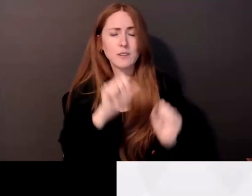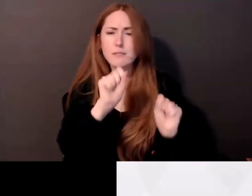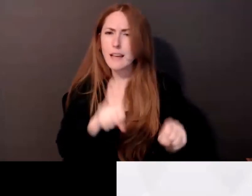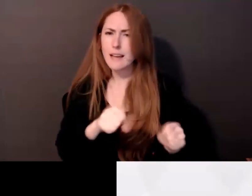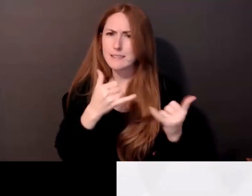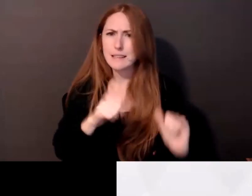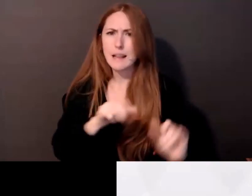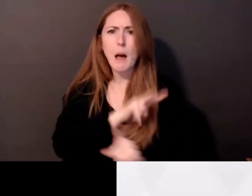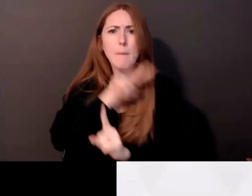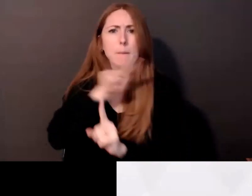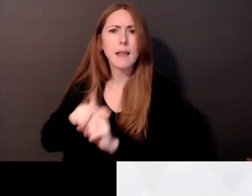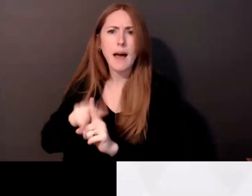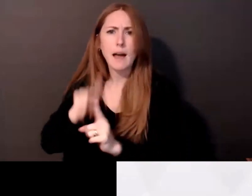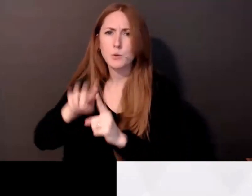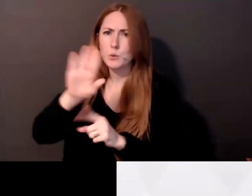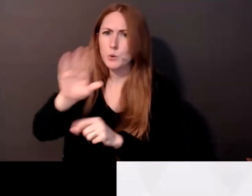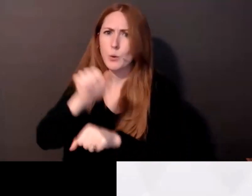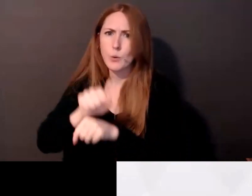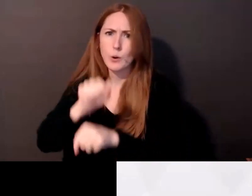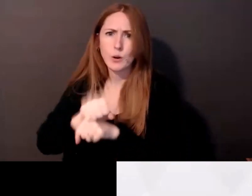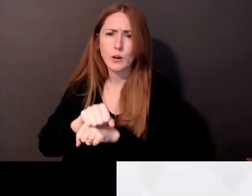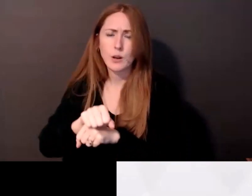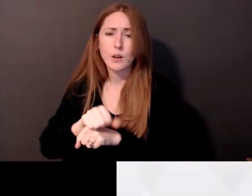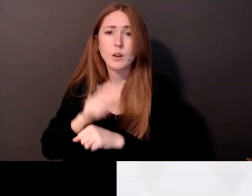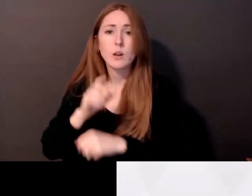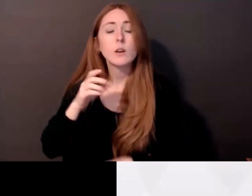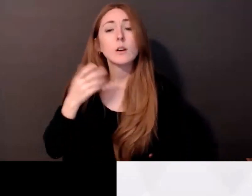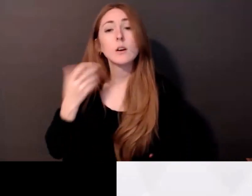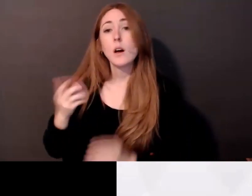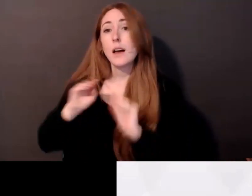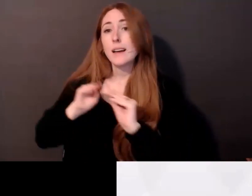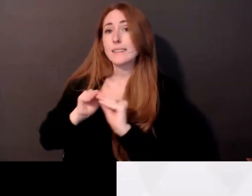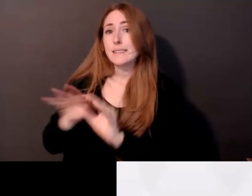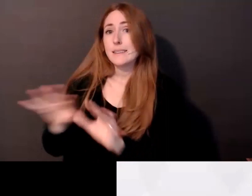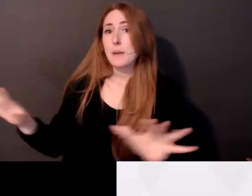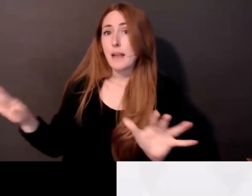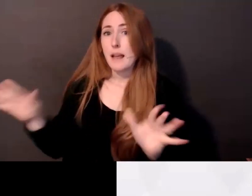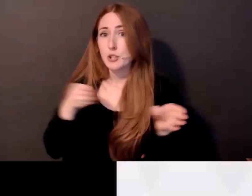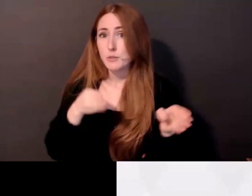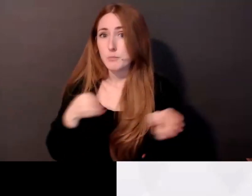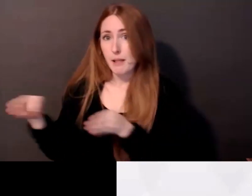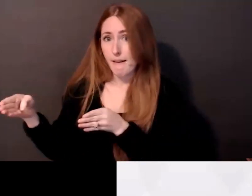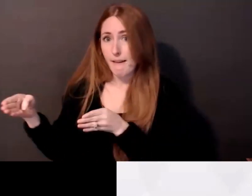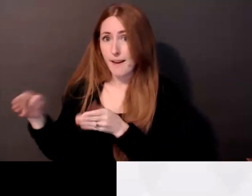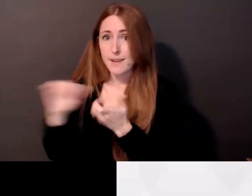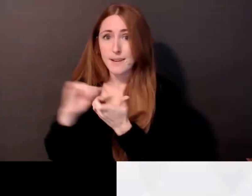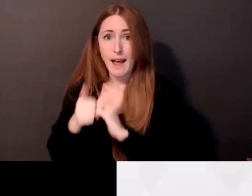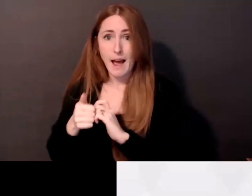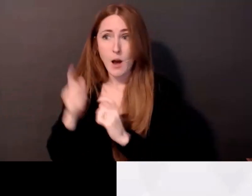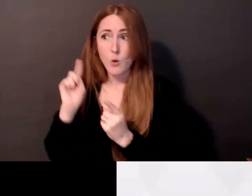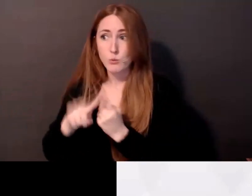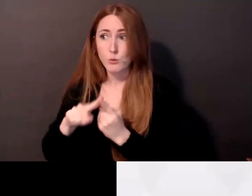So a dissemination plan of how to get the information out there, that's almost like a marketing strategy, right?